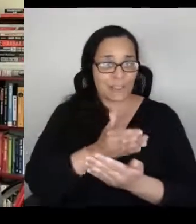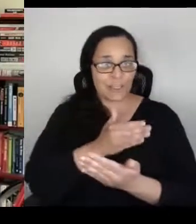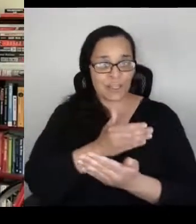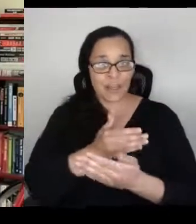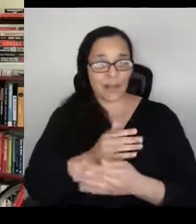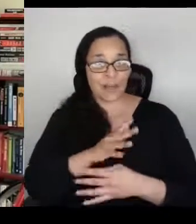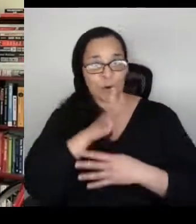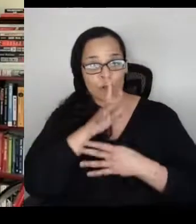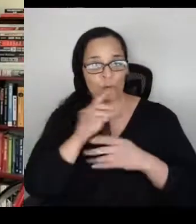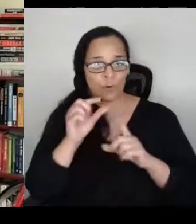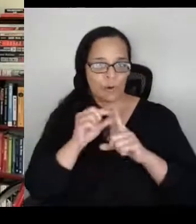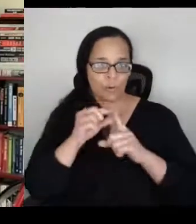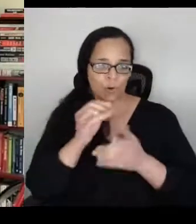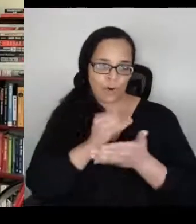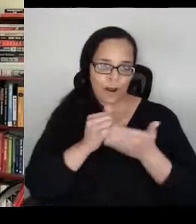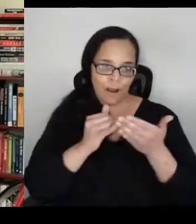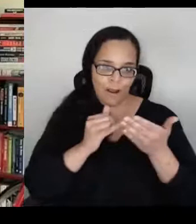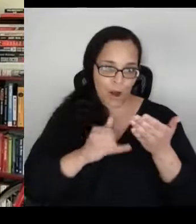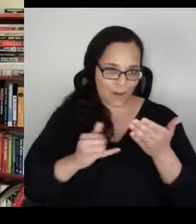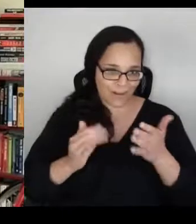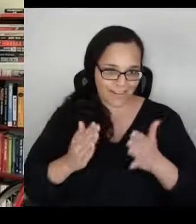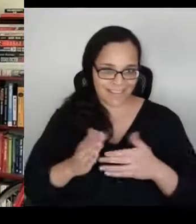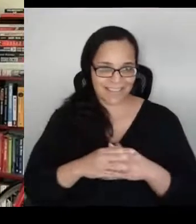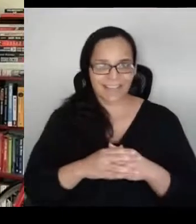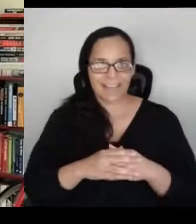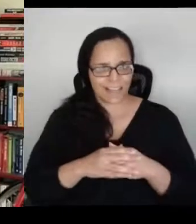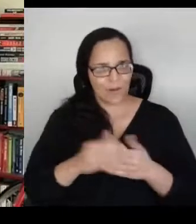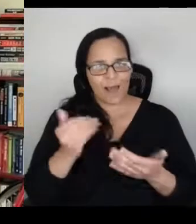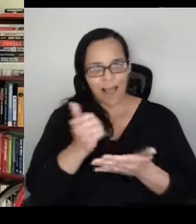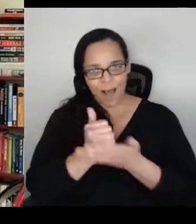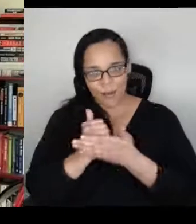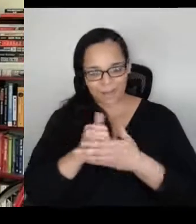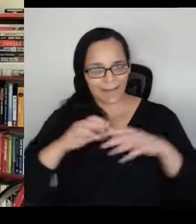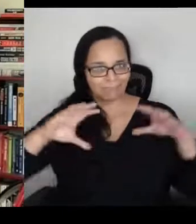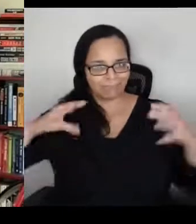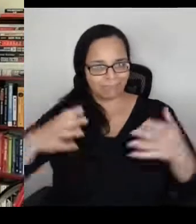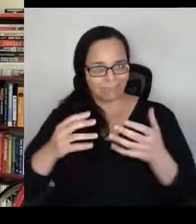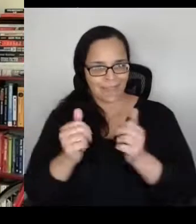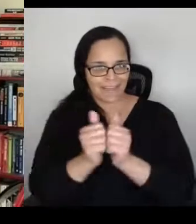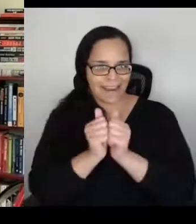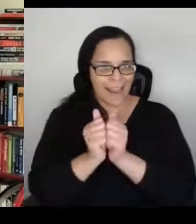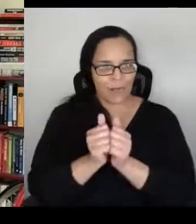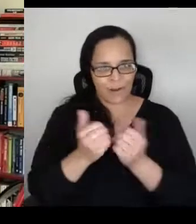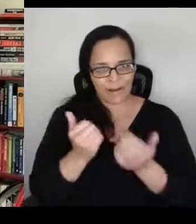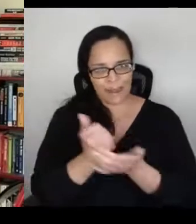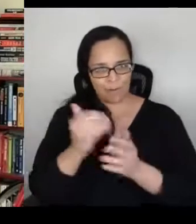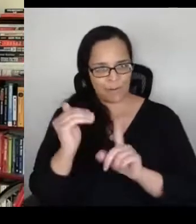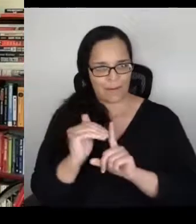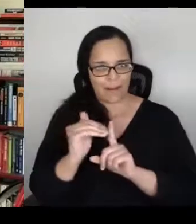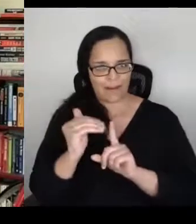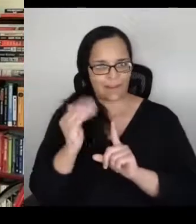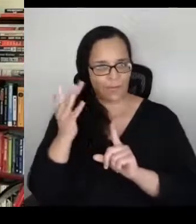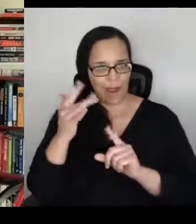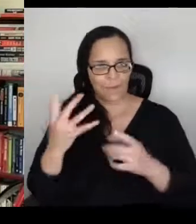across this virtual space and remind us and underscore why we have come together to have these tough conversations